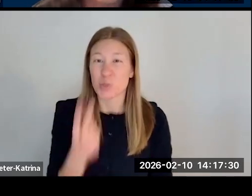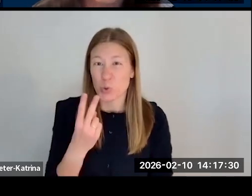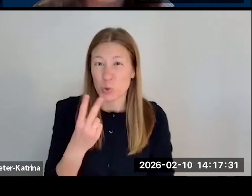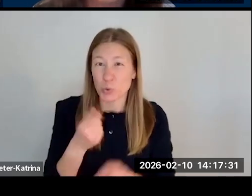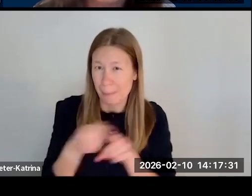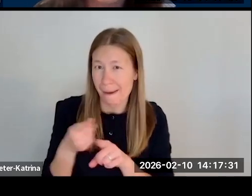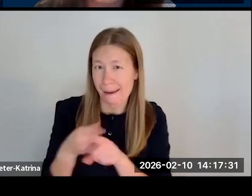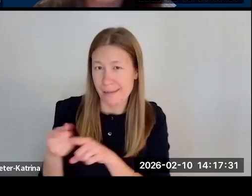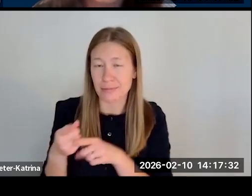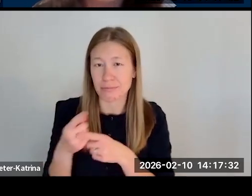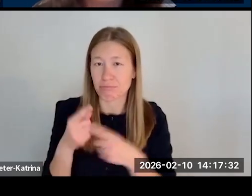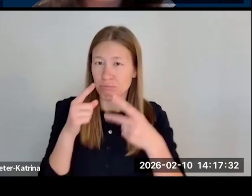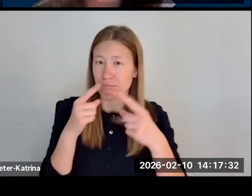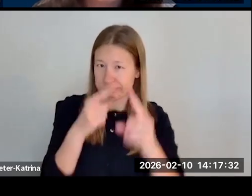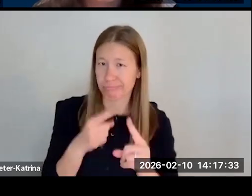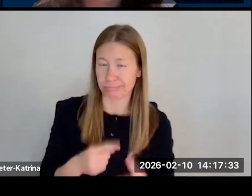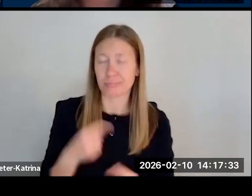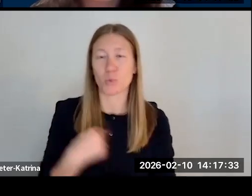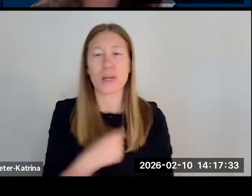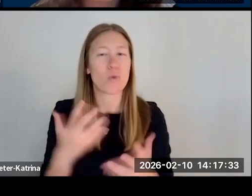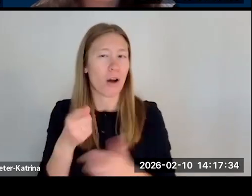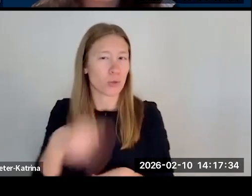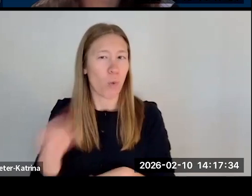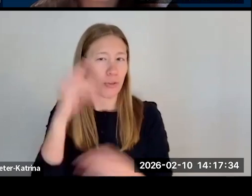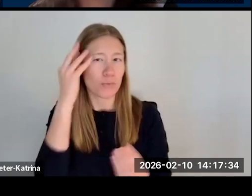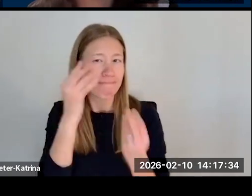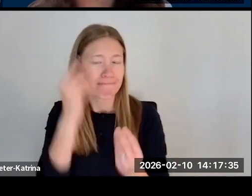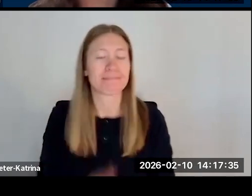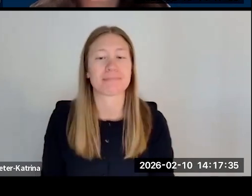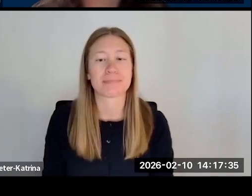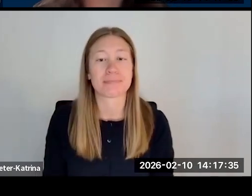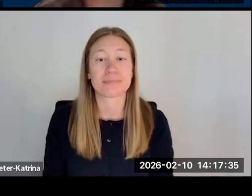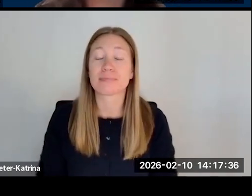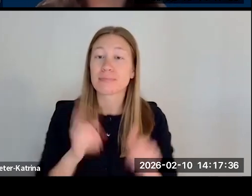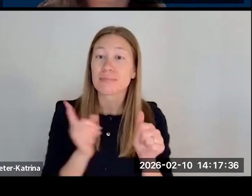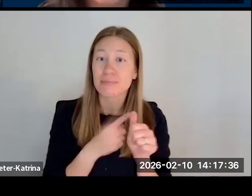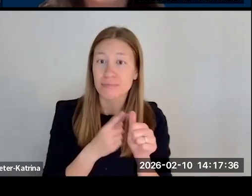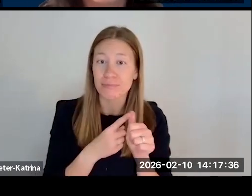that we want you all to think about. The first is to select text colors